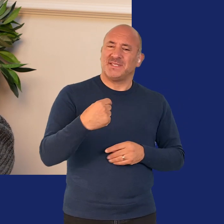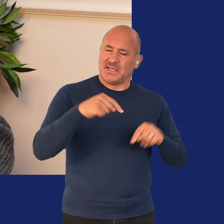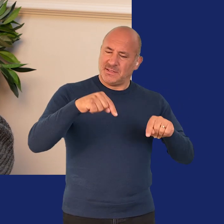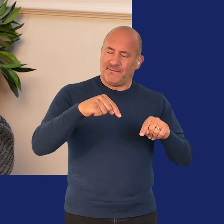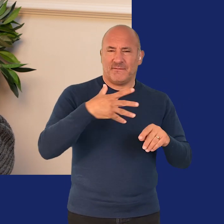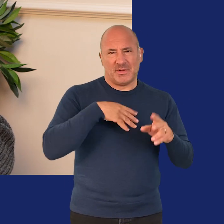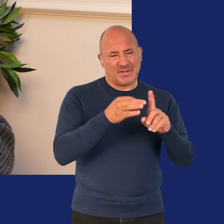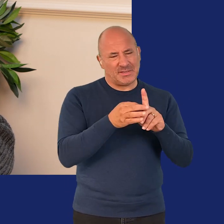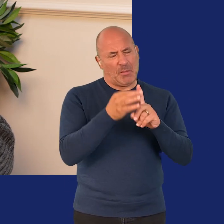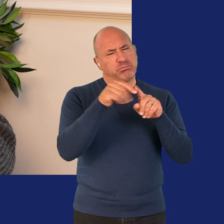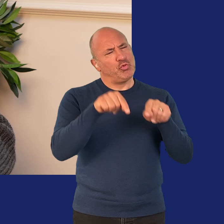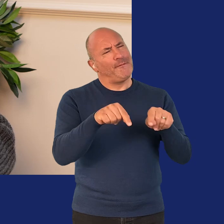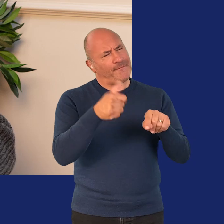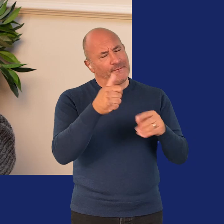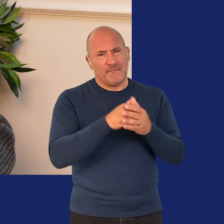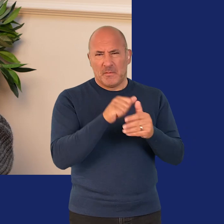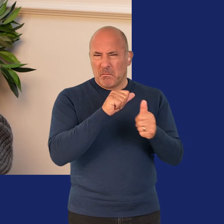representation in the workplace?